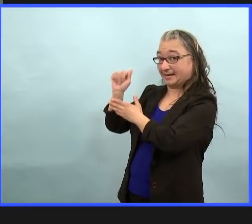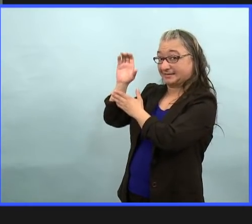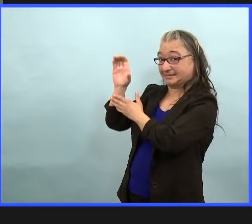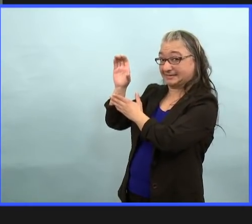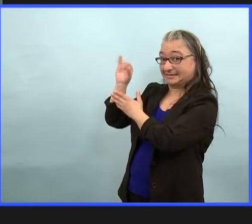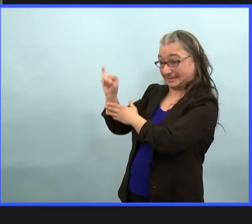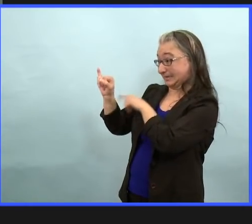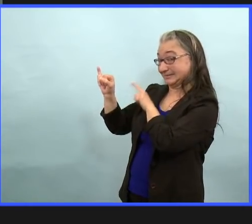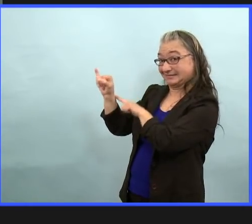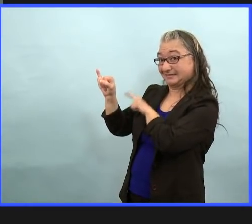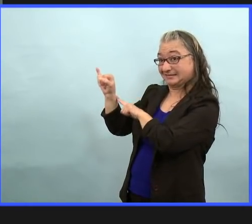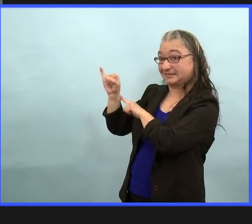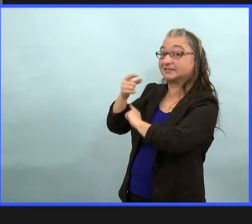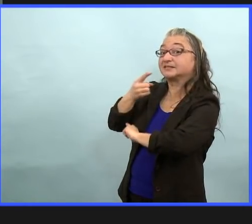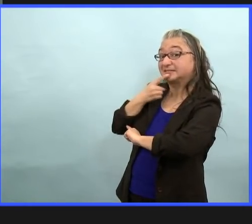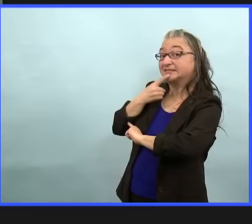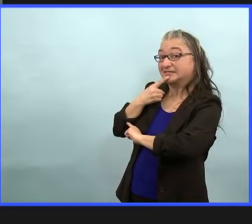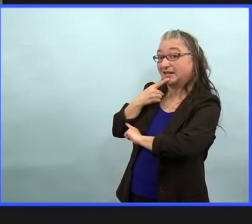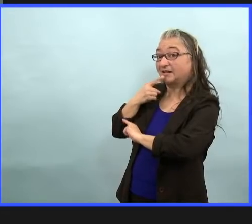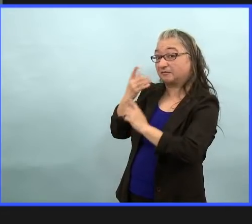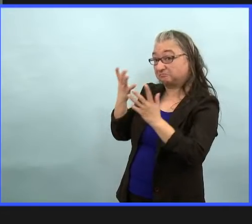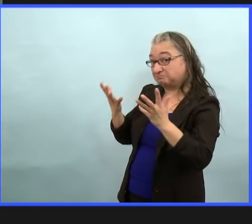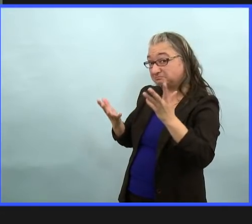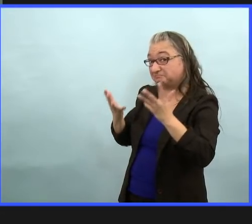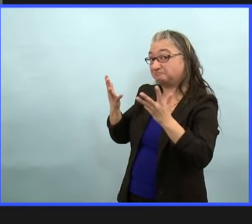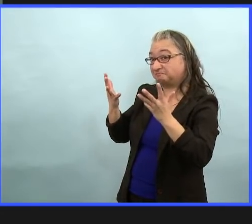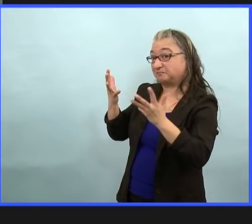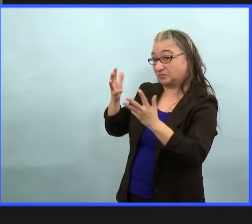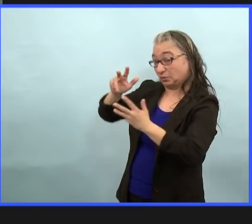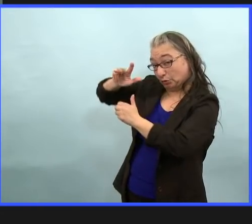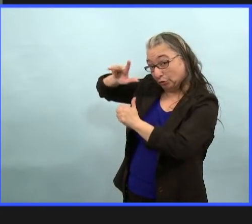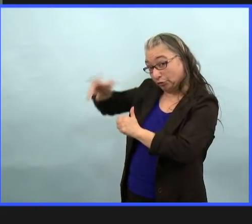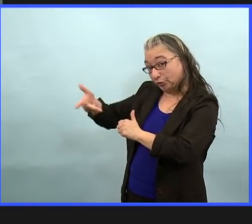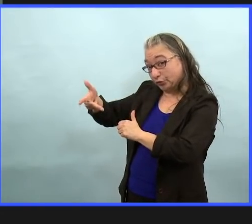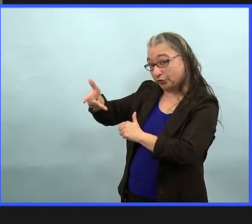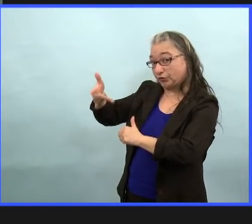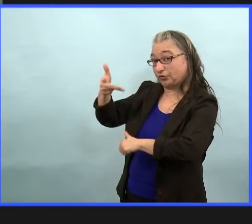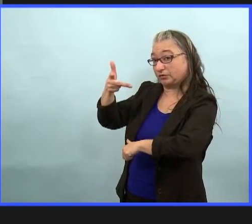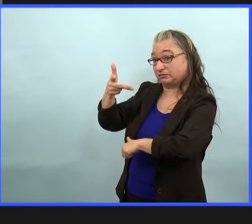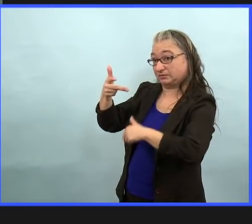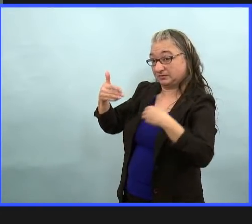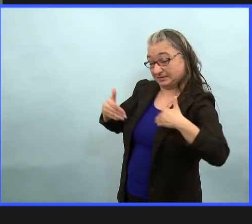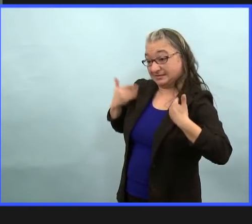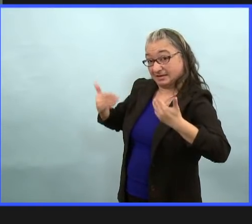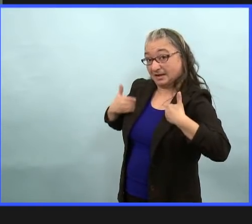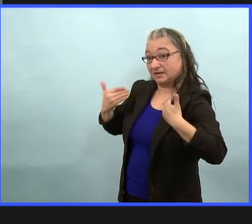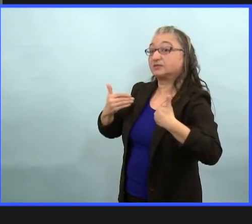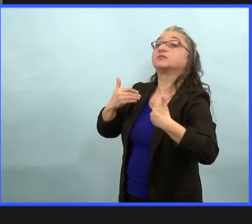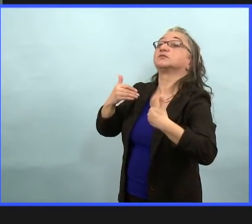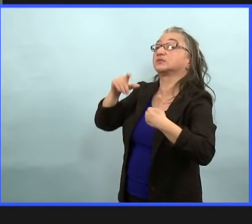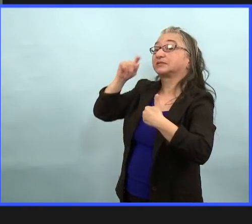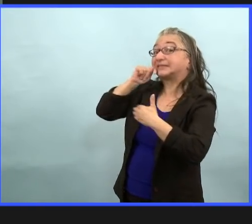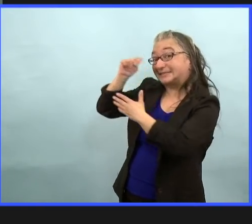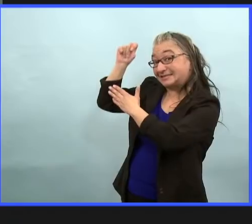uh i guess use on getting their third dose those without compromised immune systems